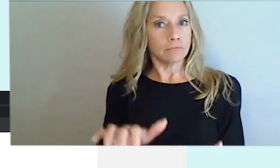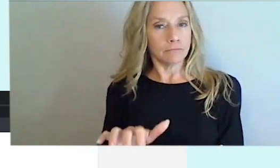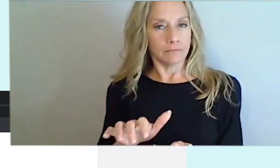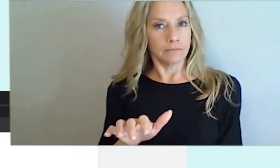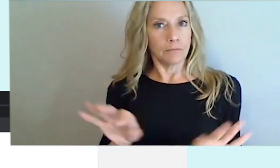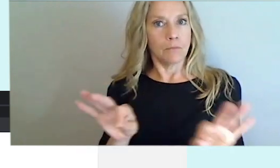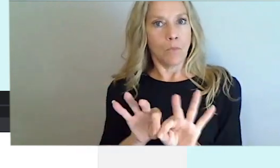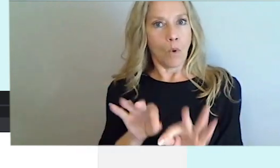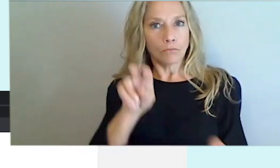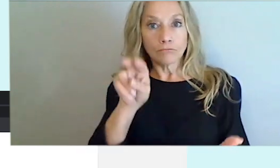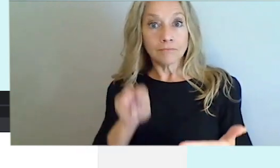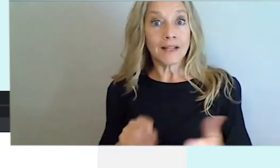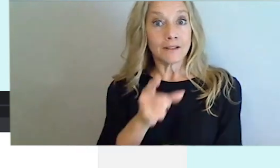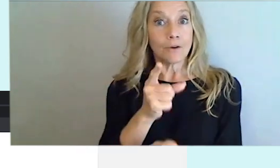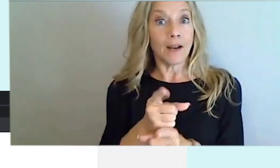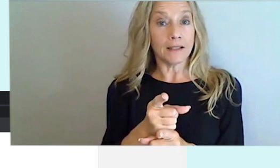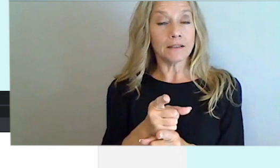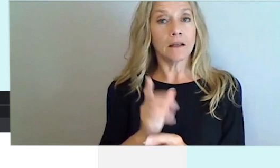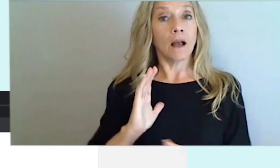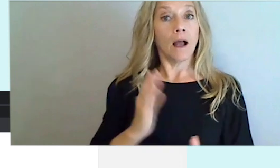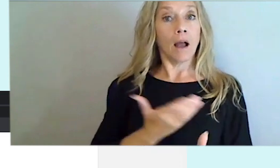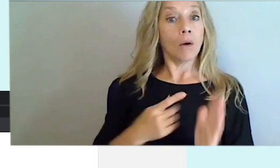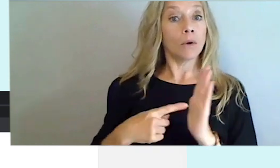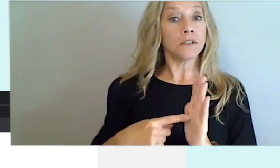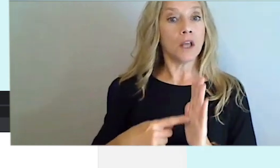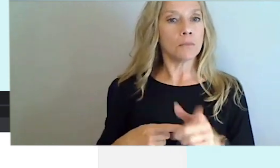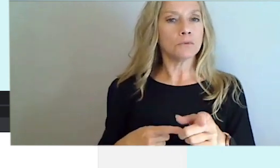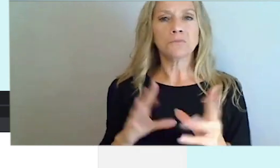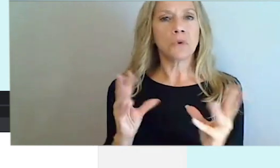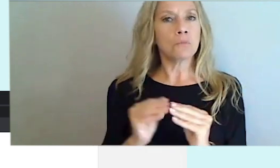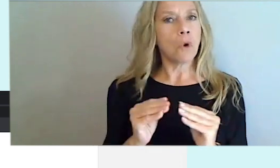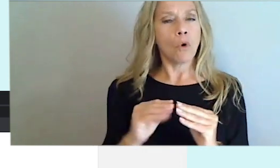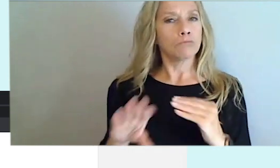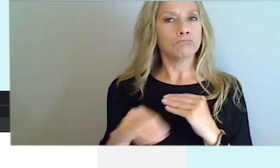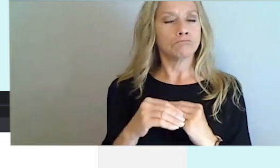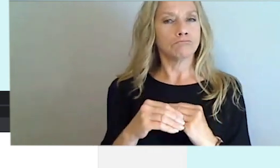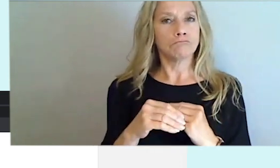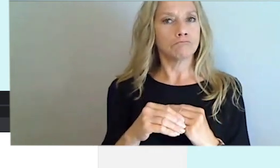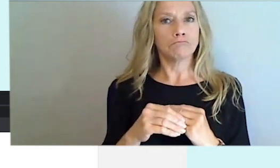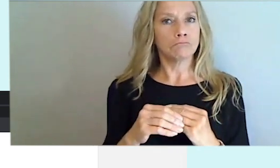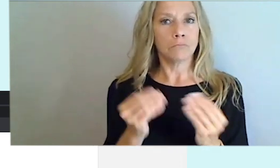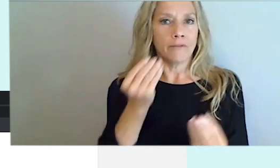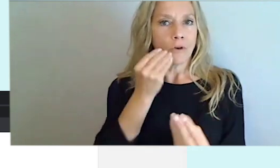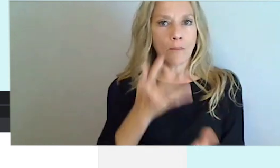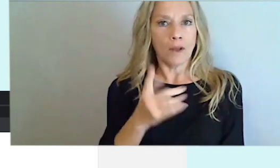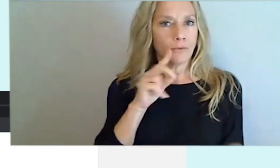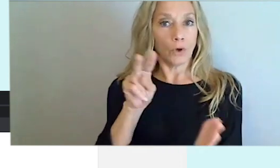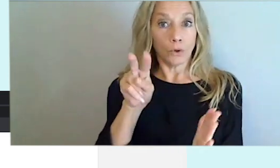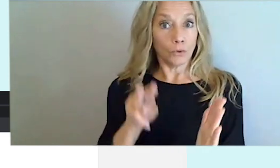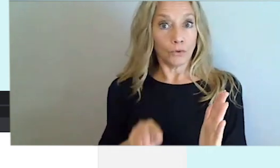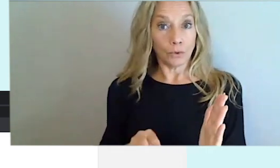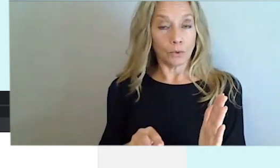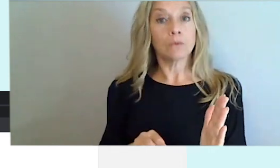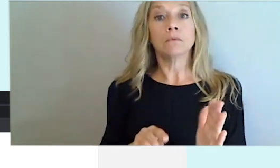For this example, there isn't any additional information to review. Remember, this video is just an example.